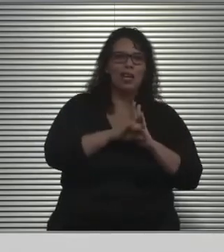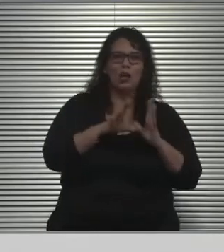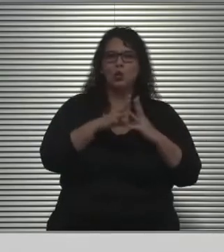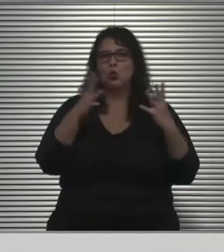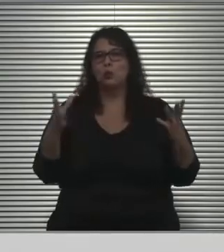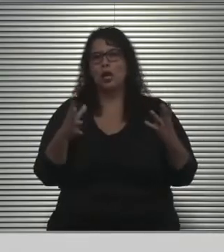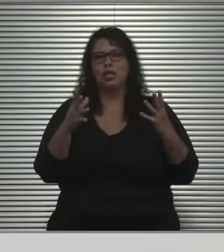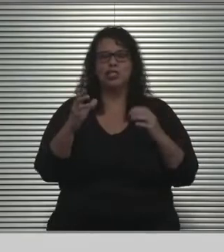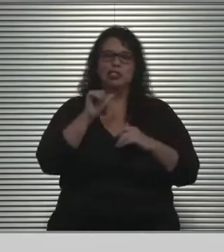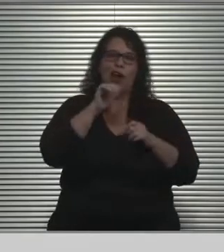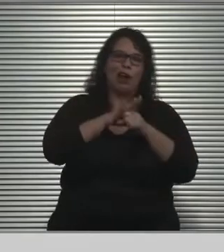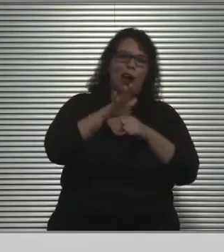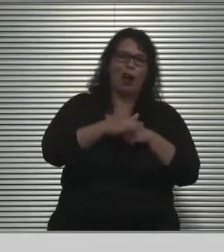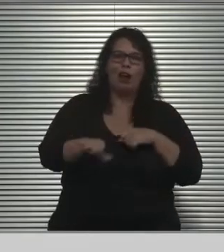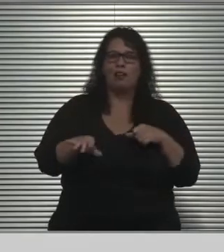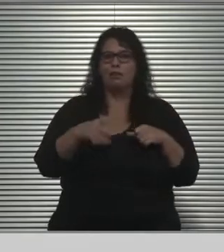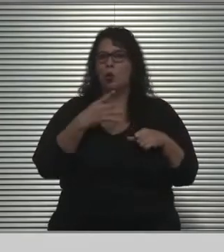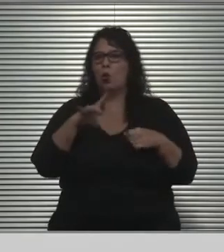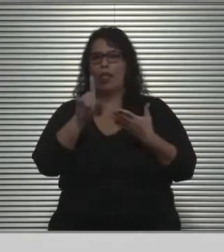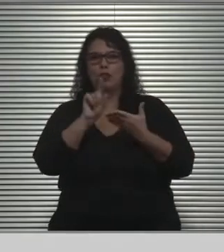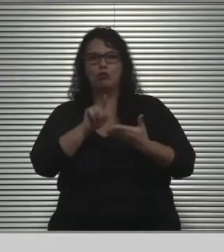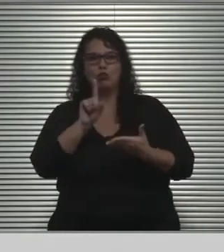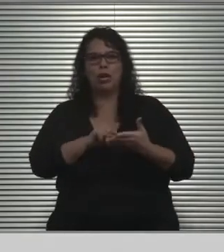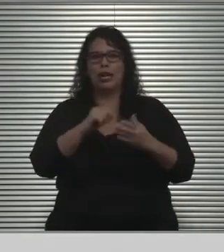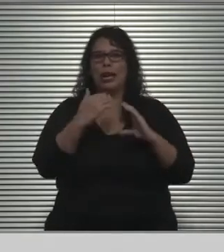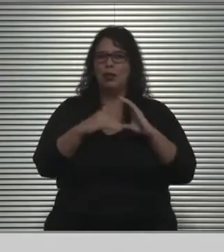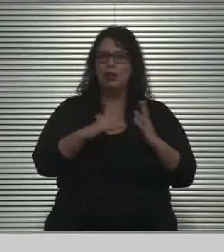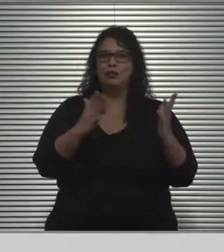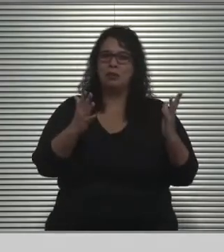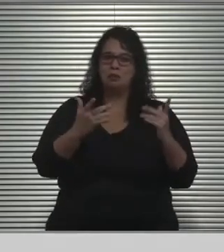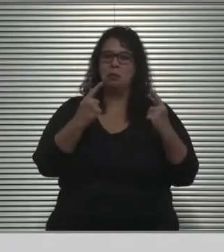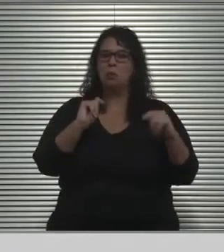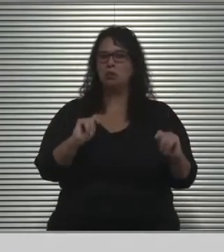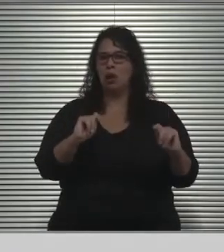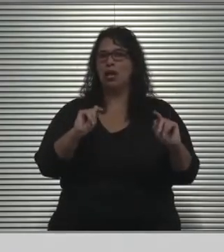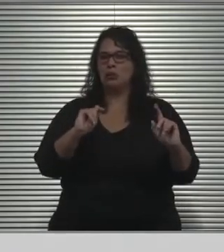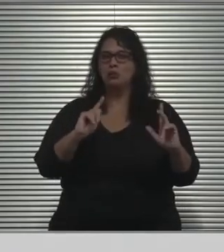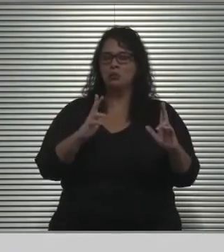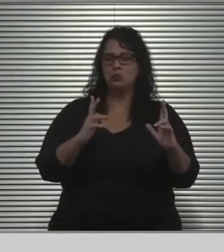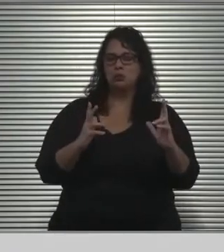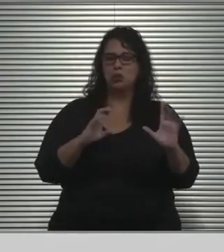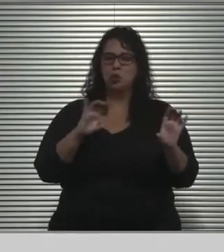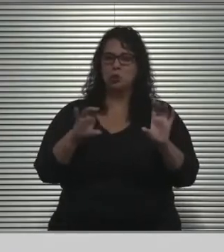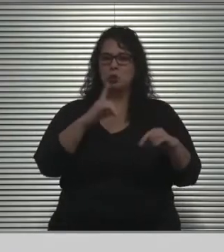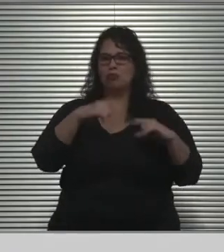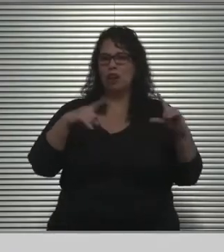So we're trying things as much as we can as well. But I wanna land on just some celebrations,